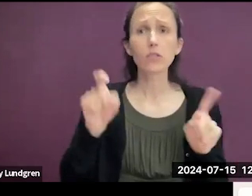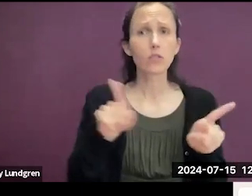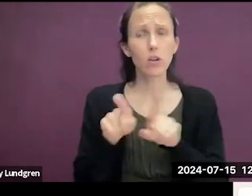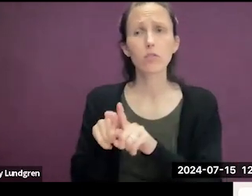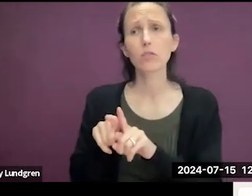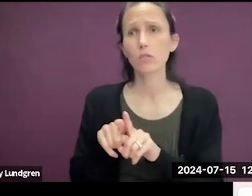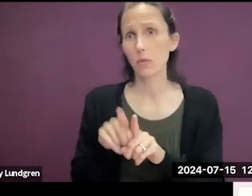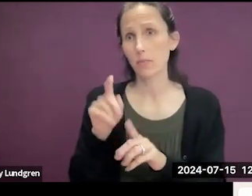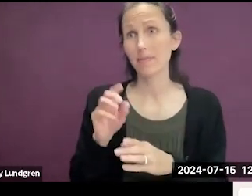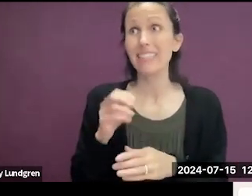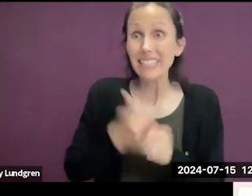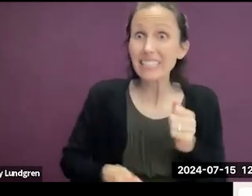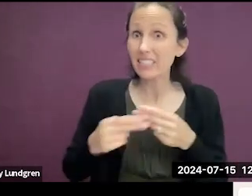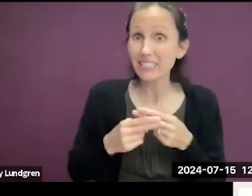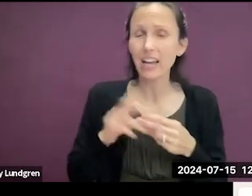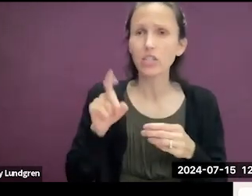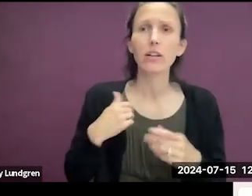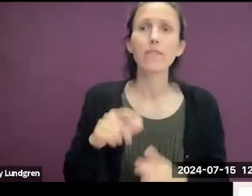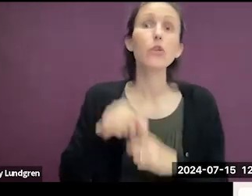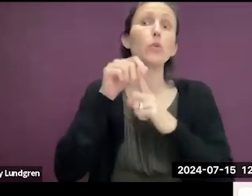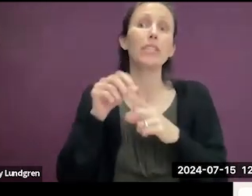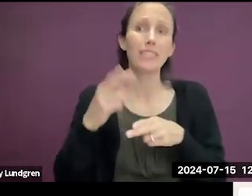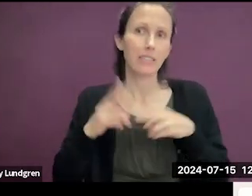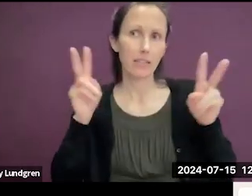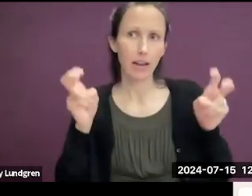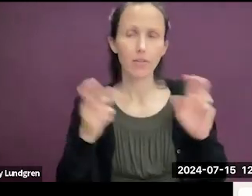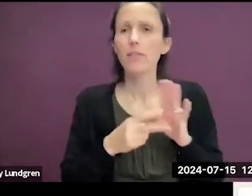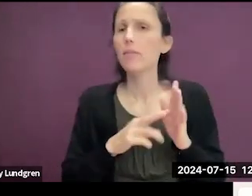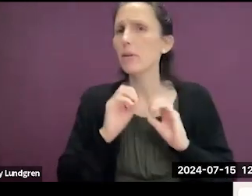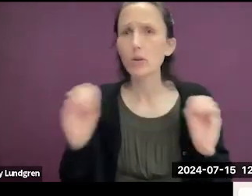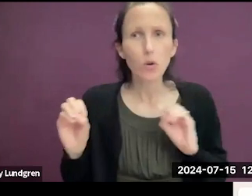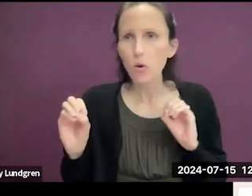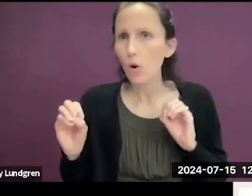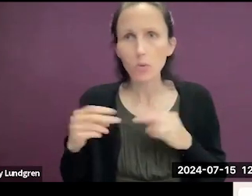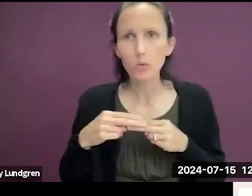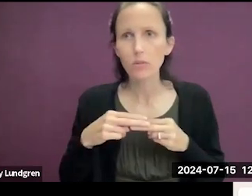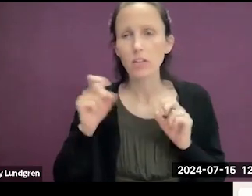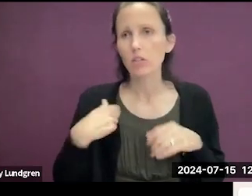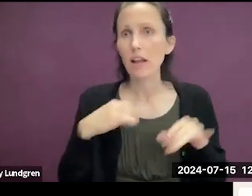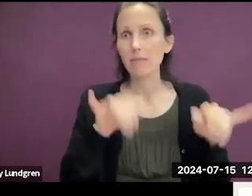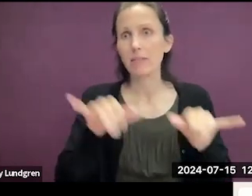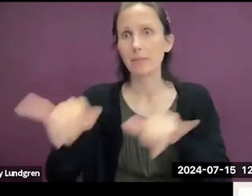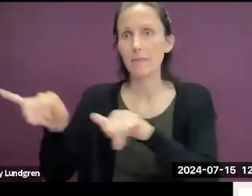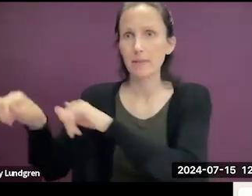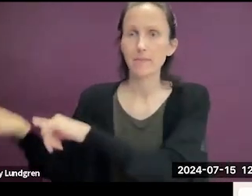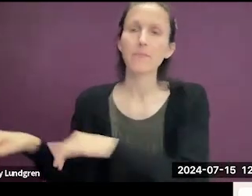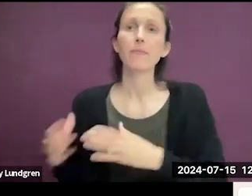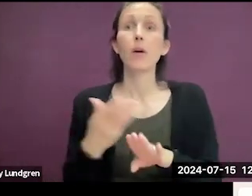meaning that no two slides should have the same title. So before in the presentation, I had three different slides